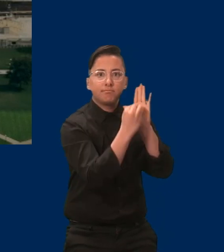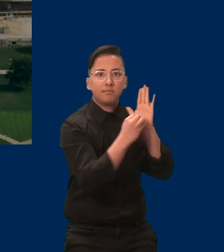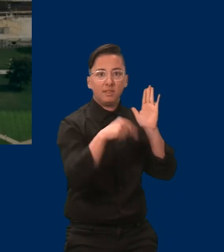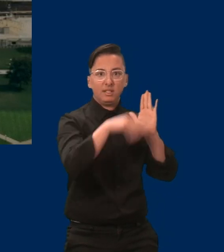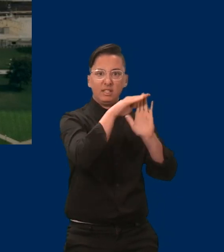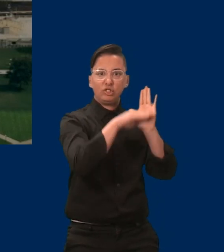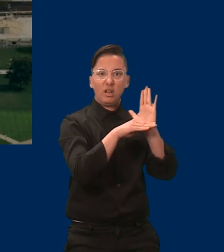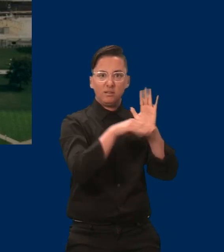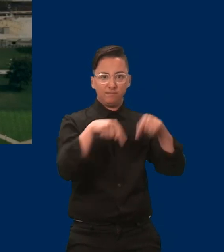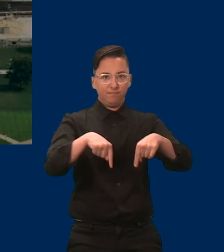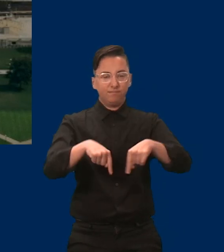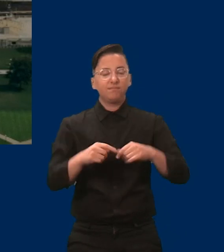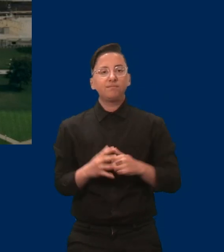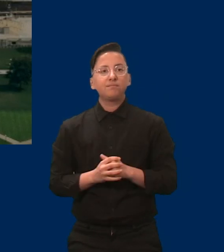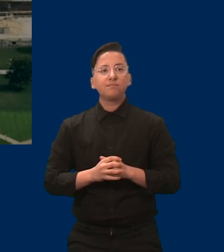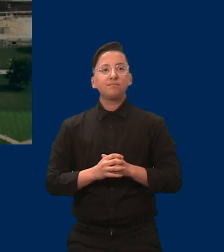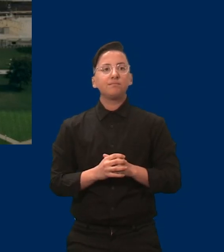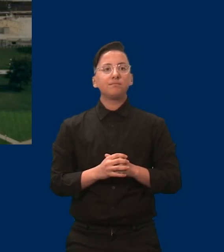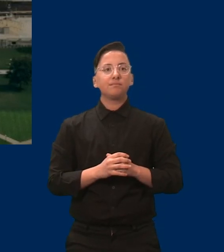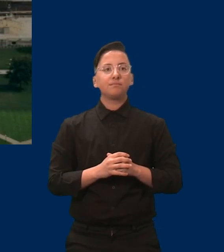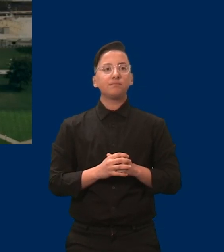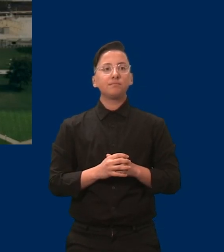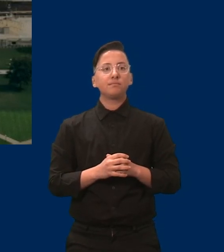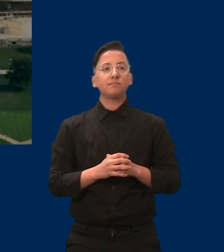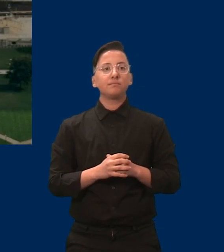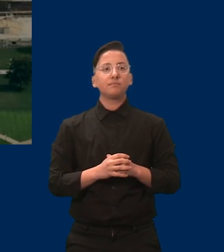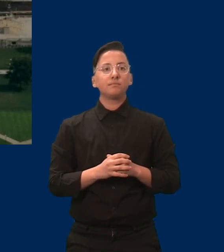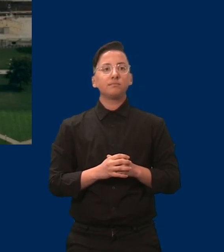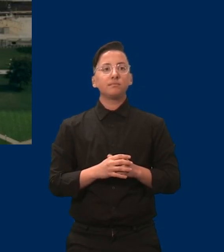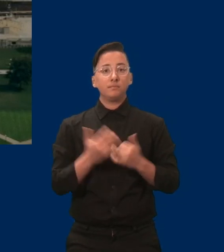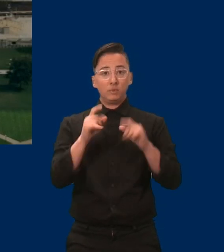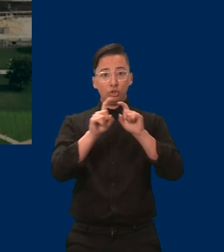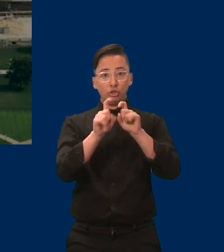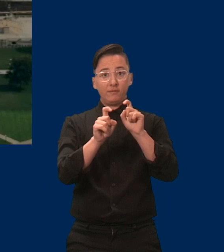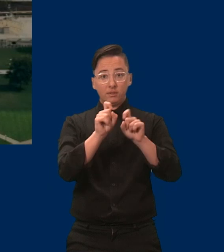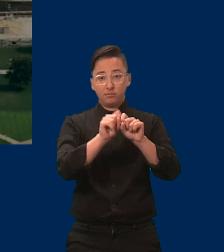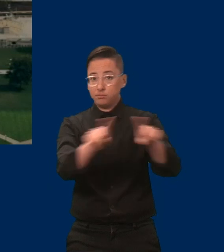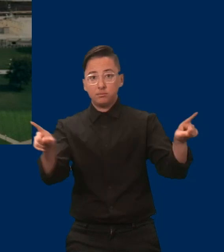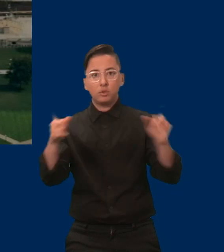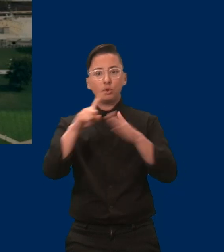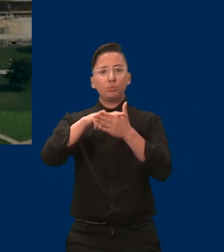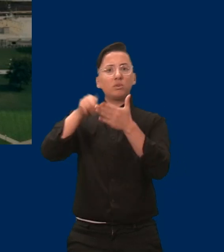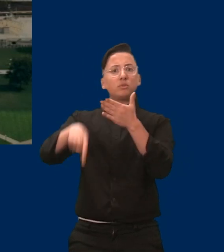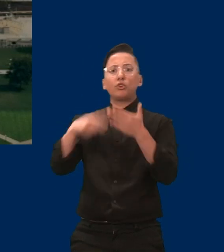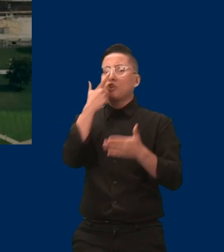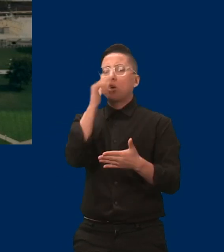the results of that survey. We had over 300 responses from the state